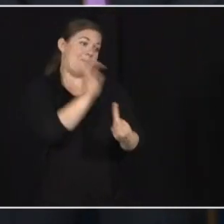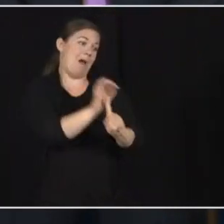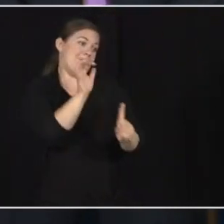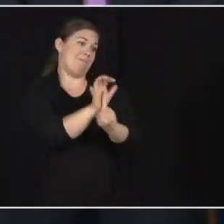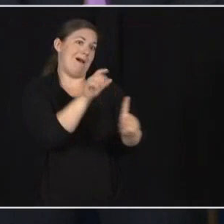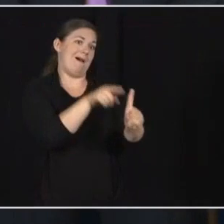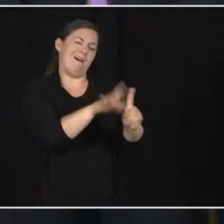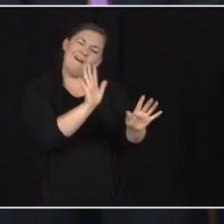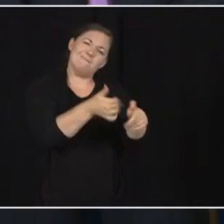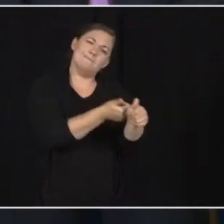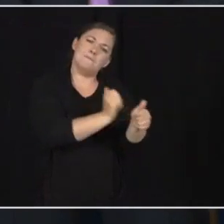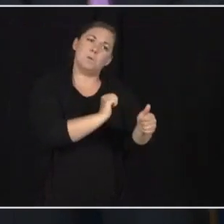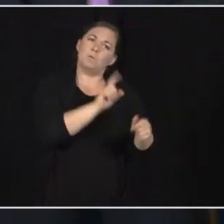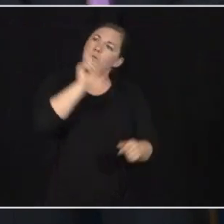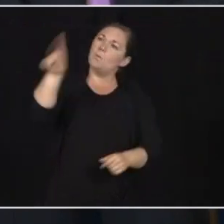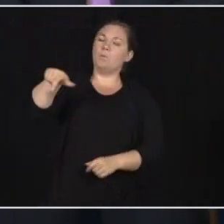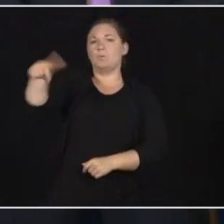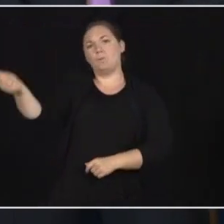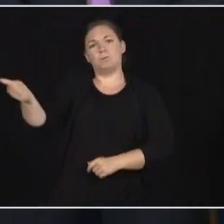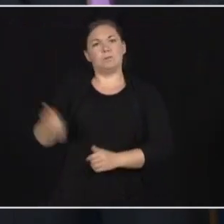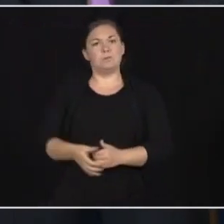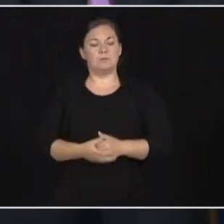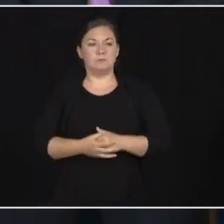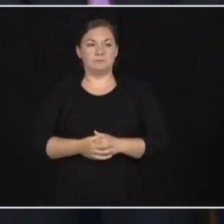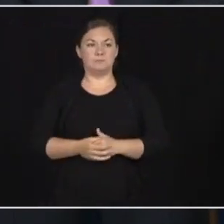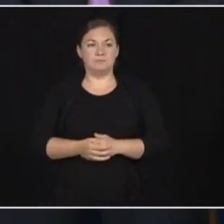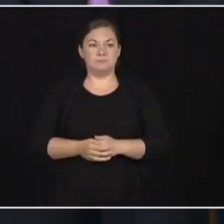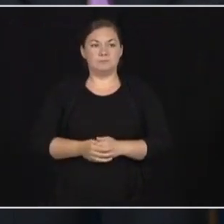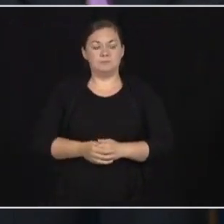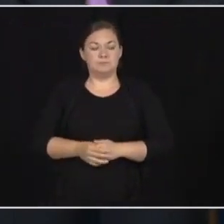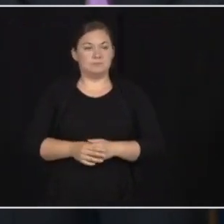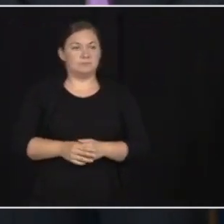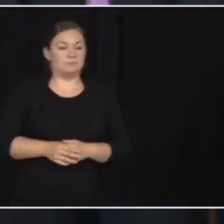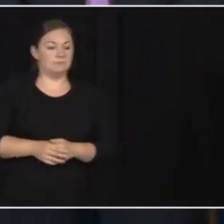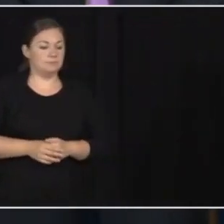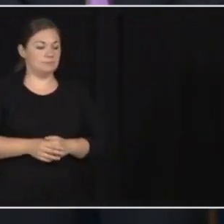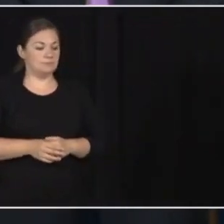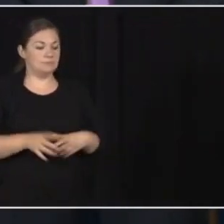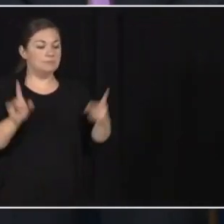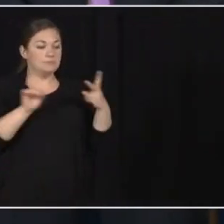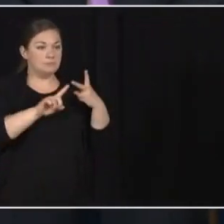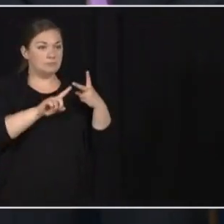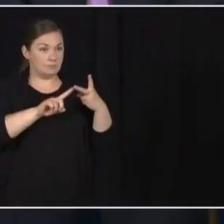They may not be as busy as more popular piece gnomic beaches than the one that you have just mentioned.